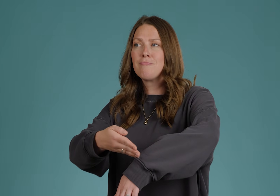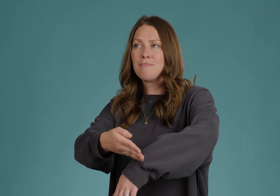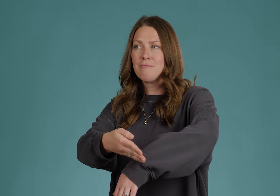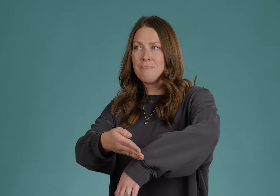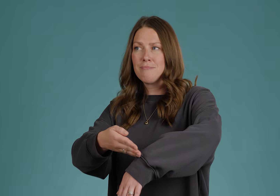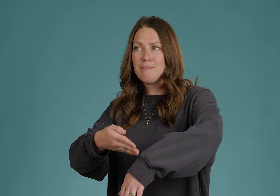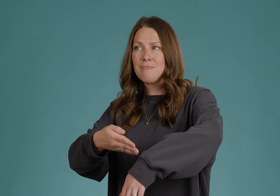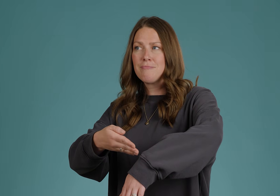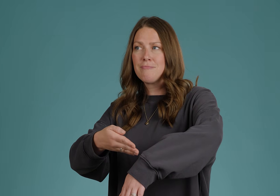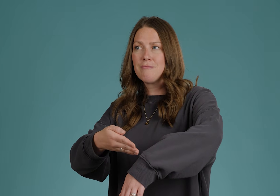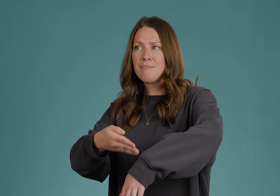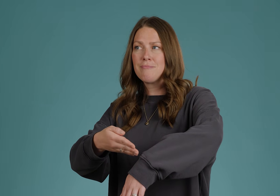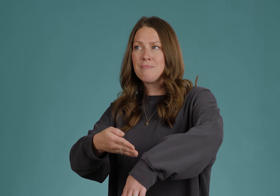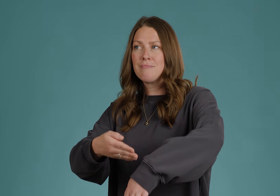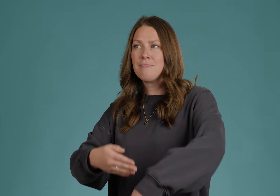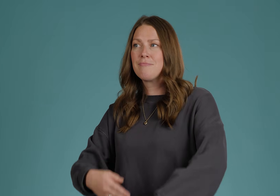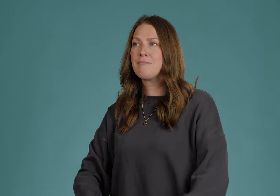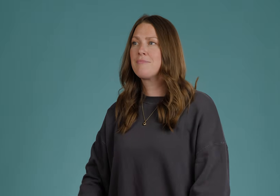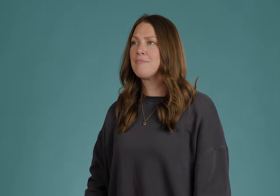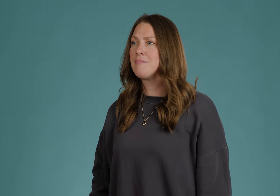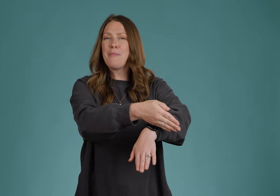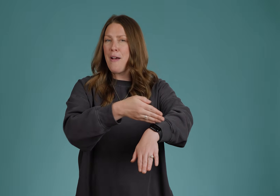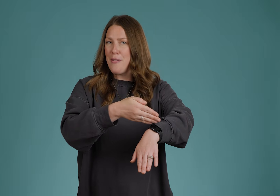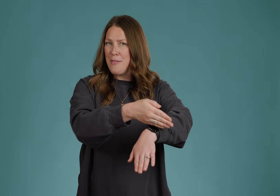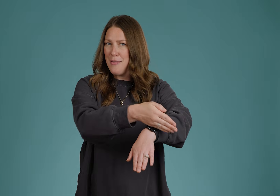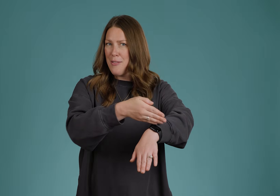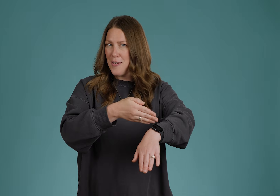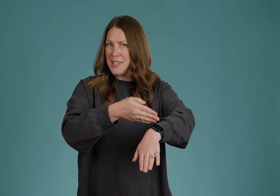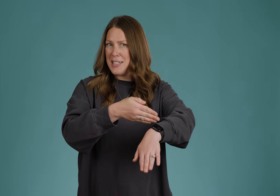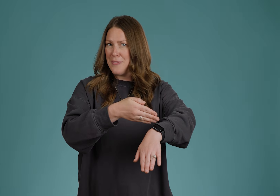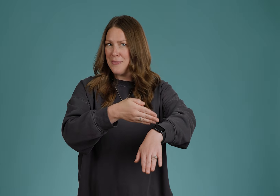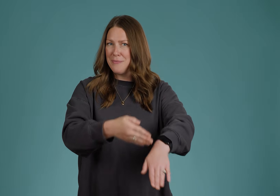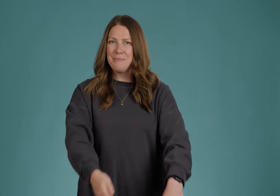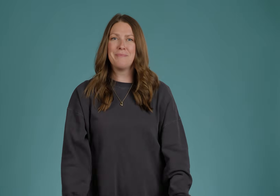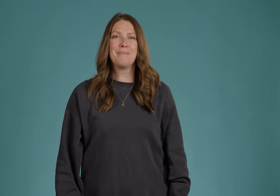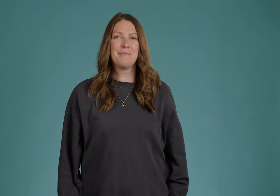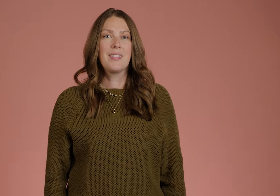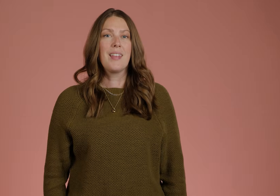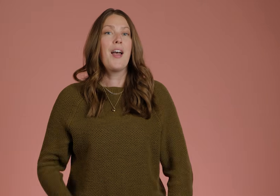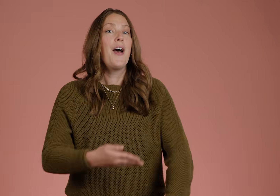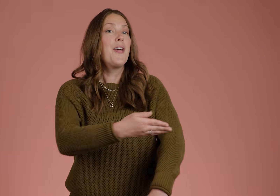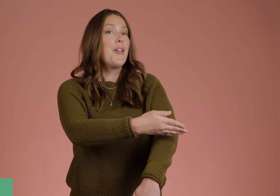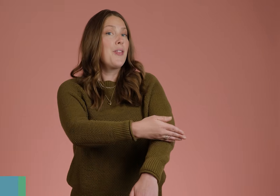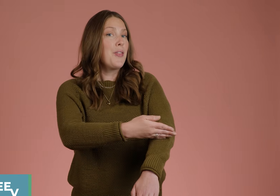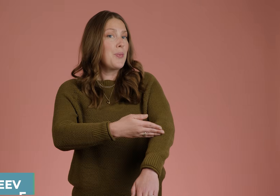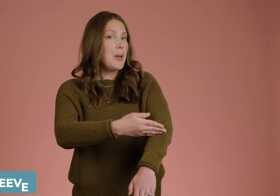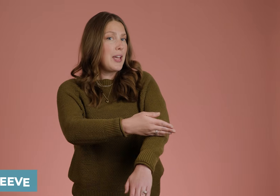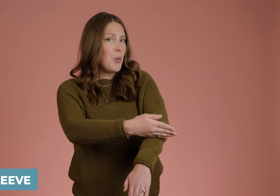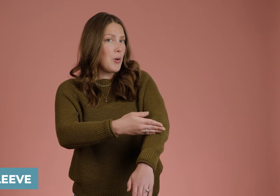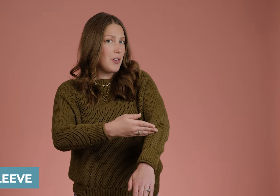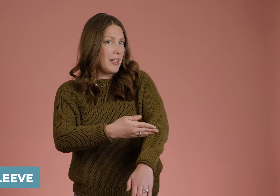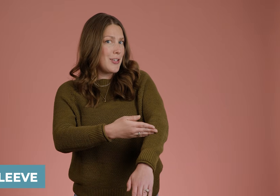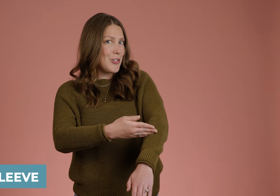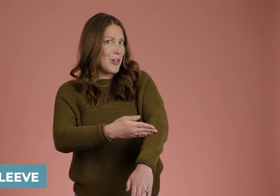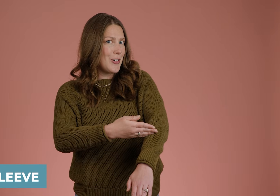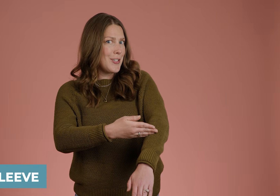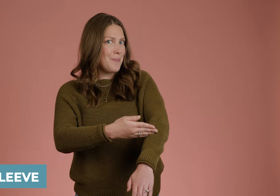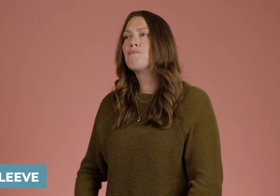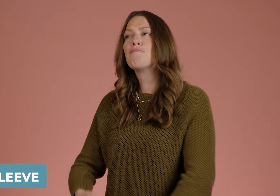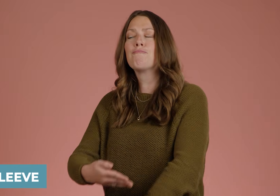where the cut off is of the sleeve. Long sleeve three quarter length shirt